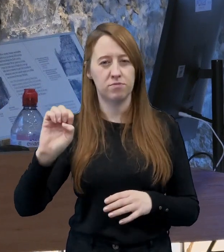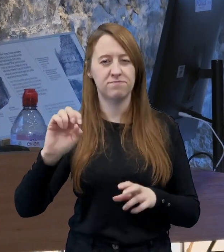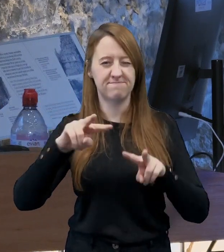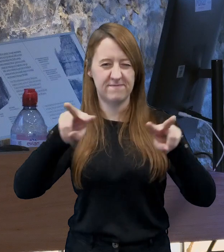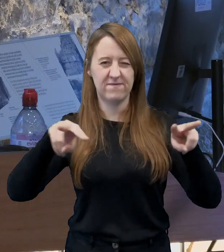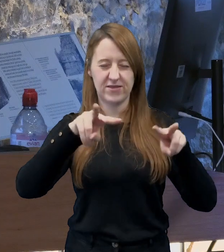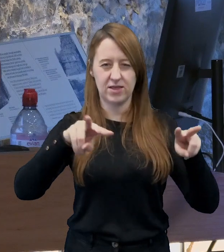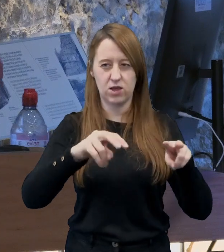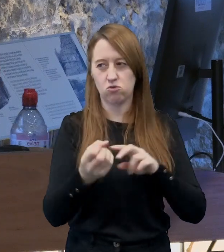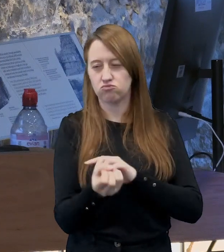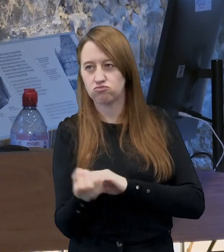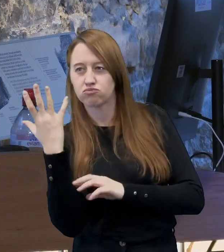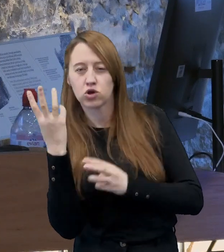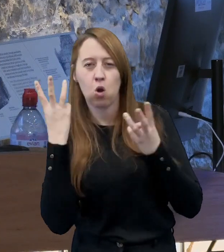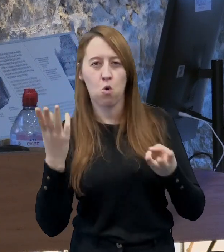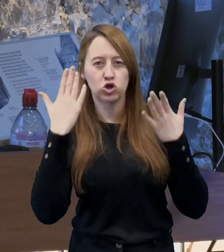something full size would have been like.